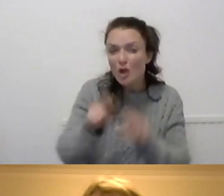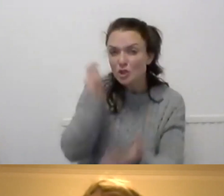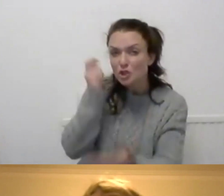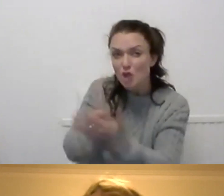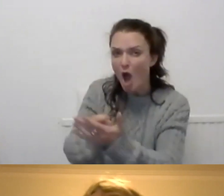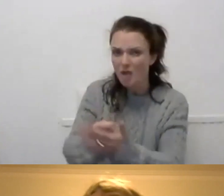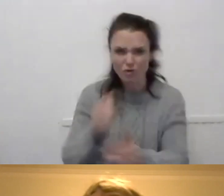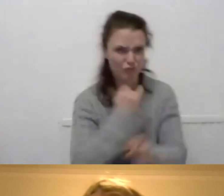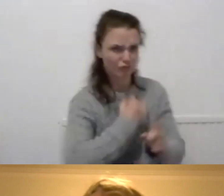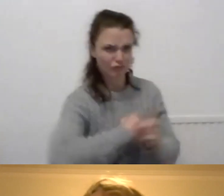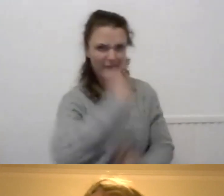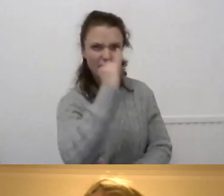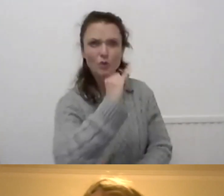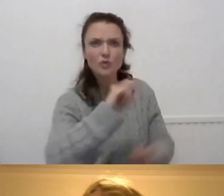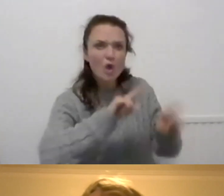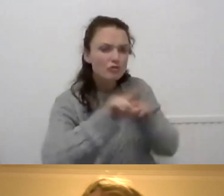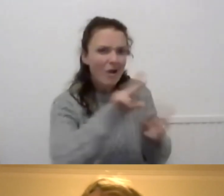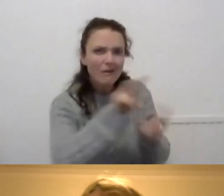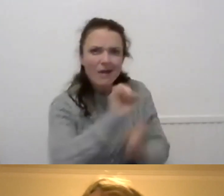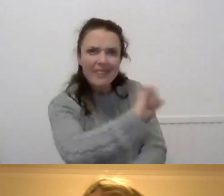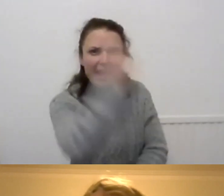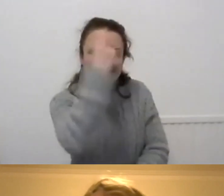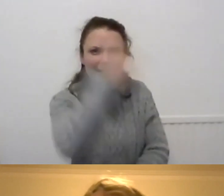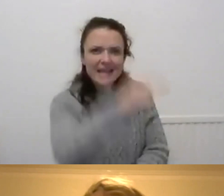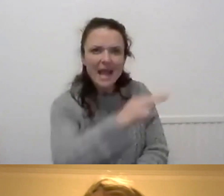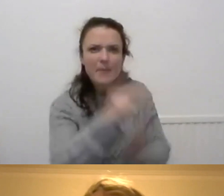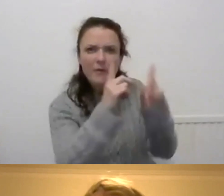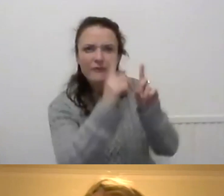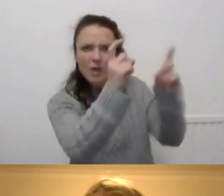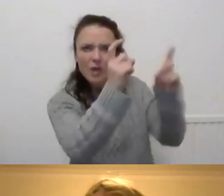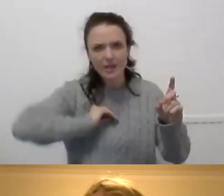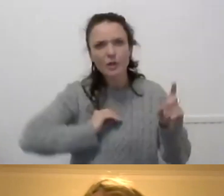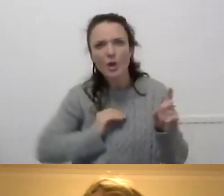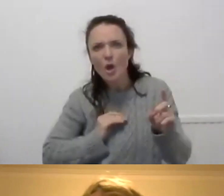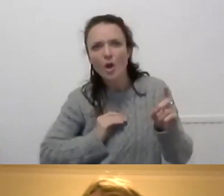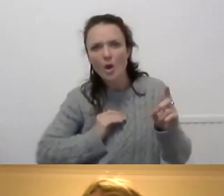a photograph of them and contact and contact. I don't contact the police. I mean, it's, you know,